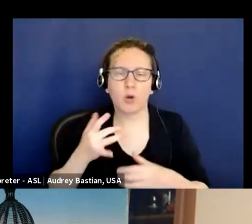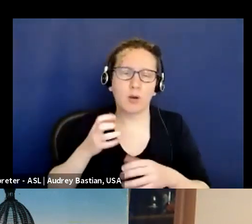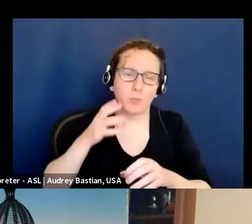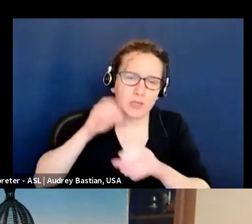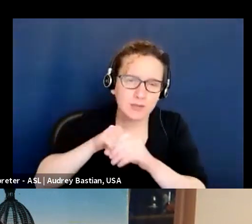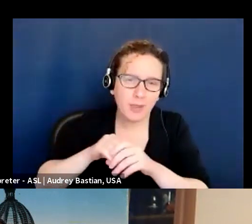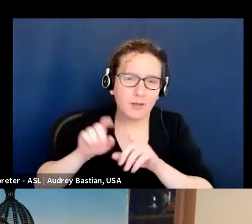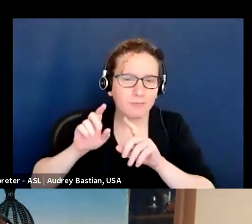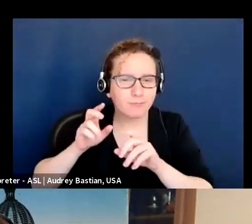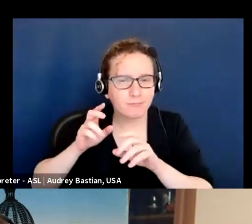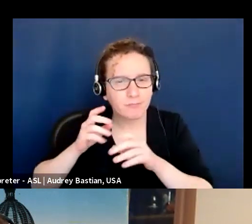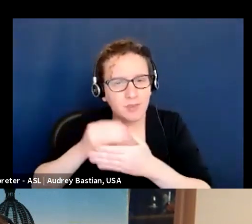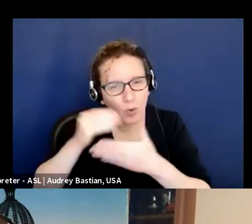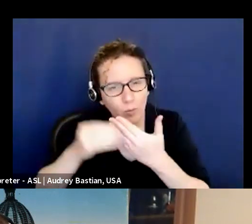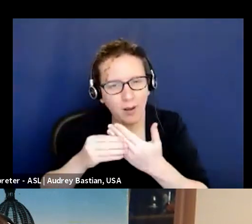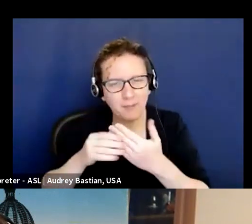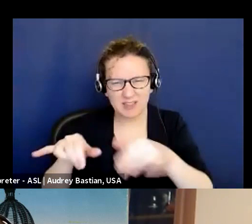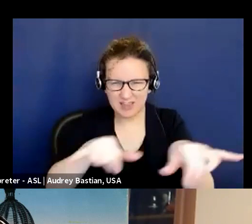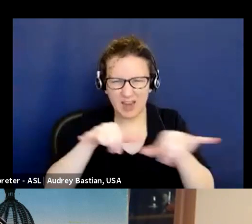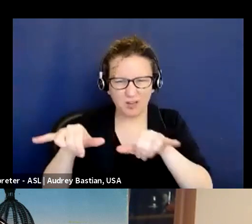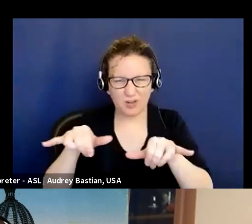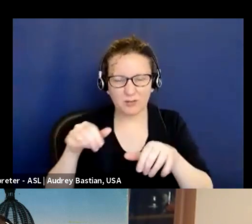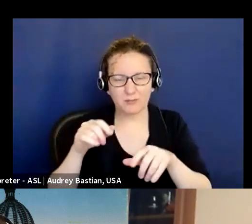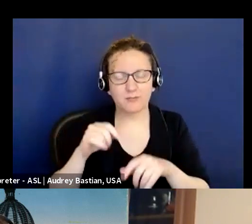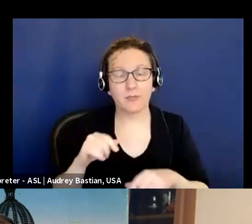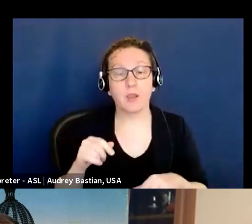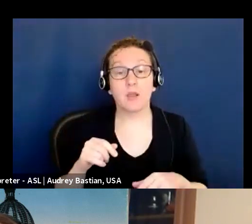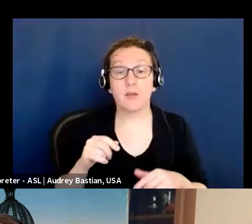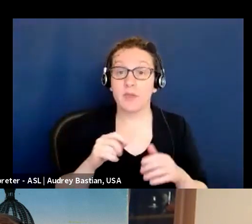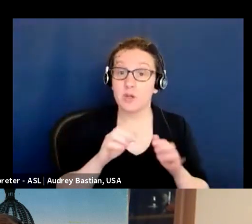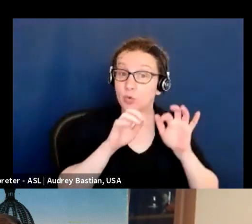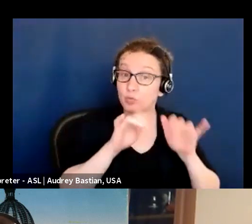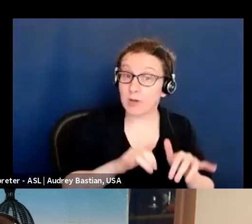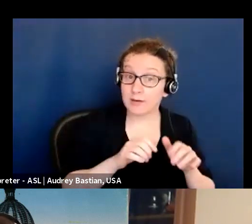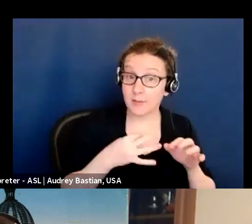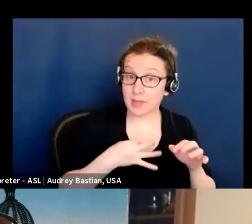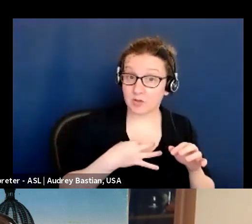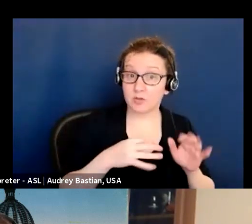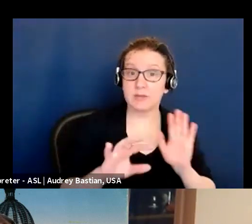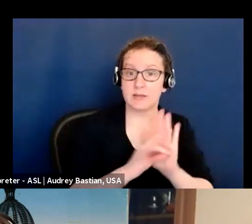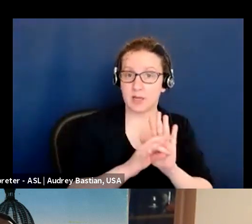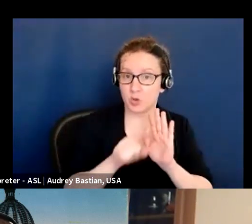And then from your written application, you're selected as a finalist to do the interview